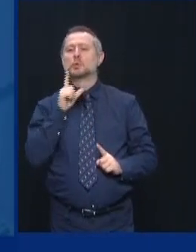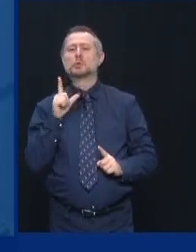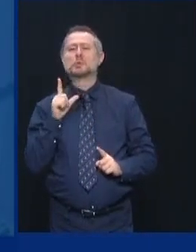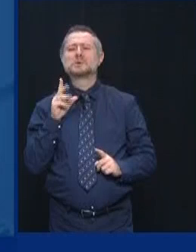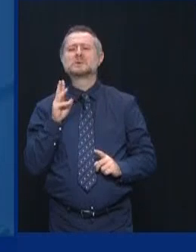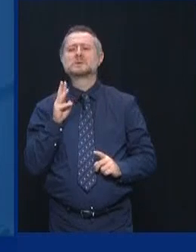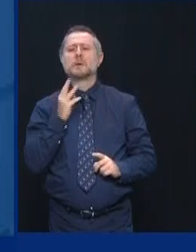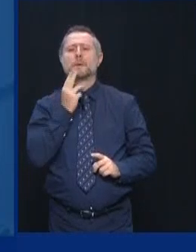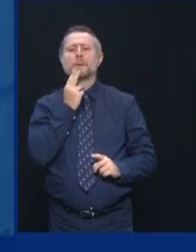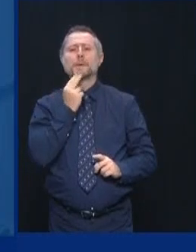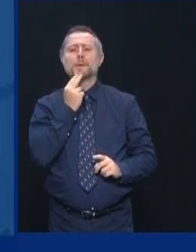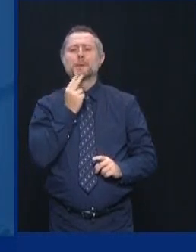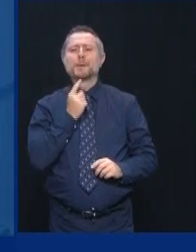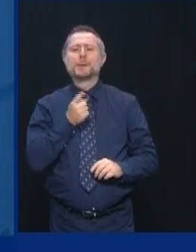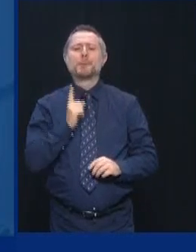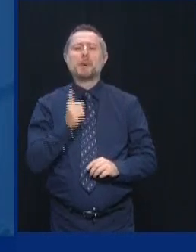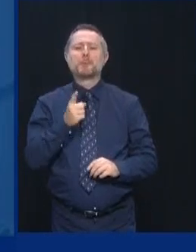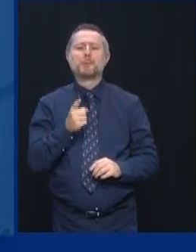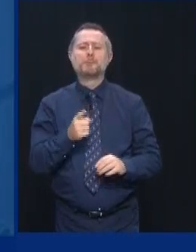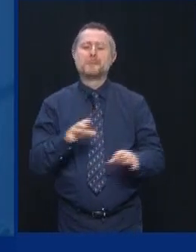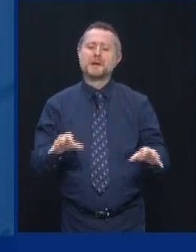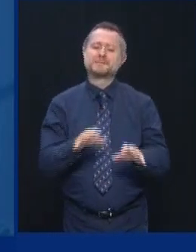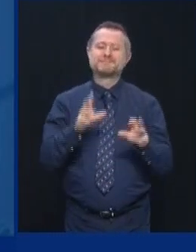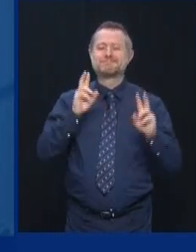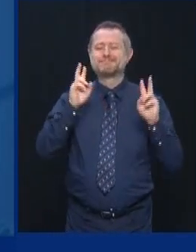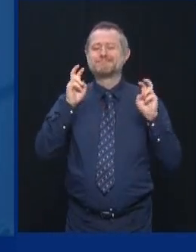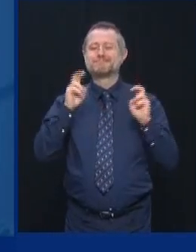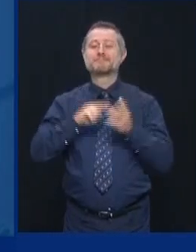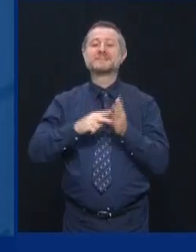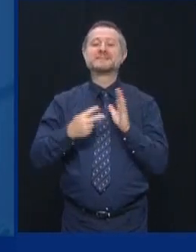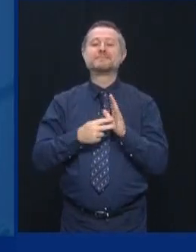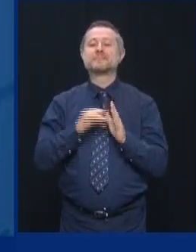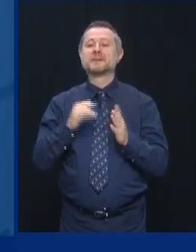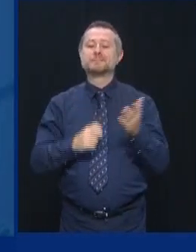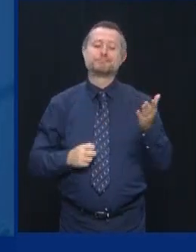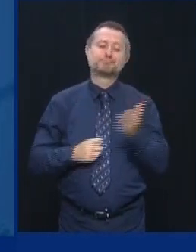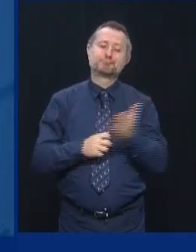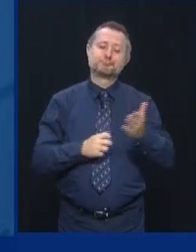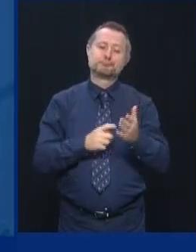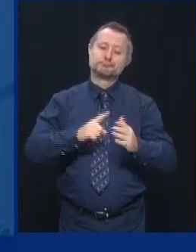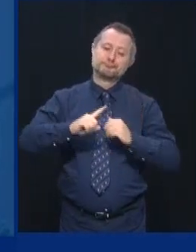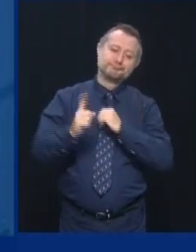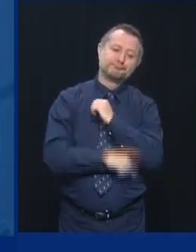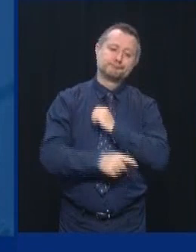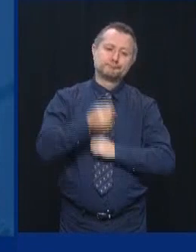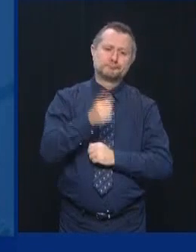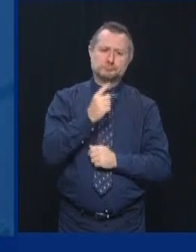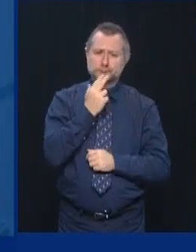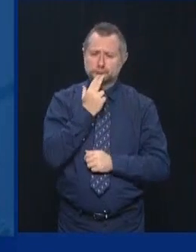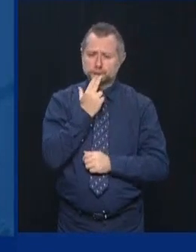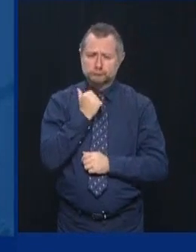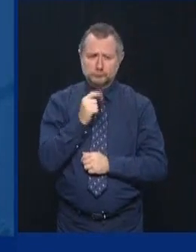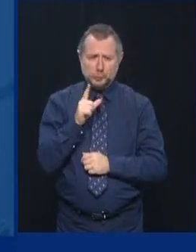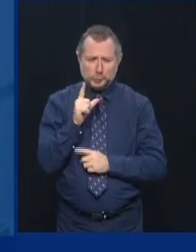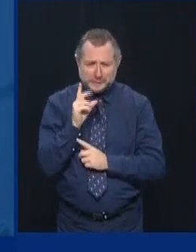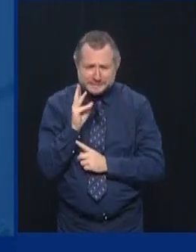ENFORCEMENT IS ENFORCEMENT. OKAY? NEW YORK CITY ONLY DID 26